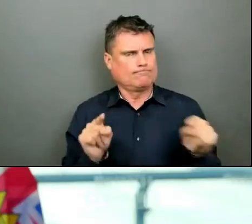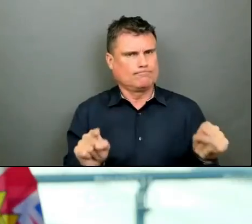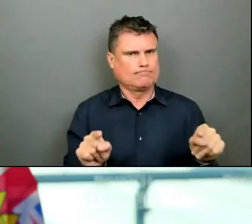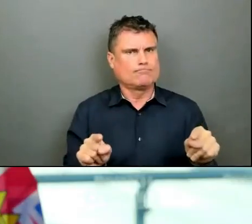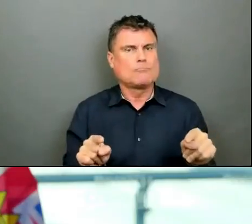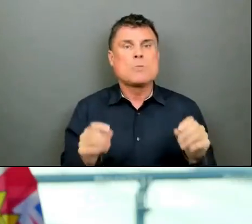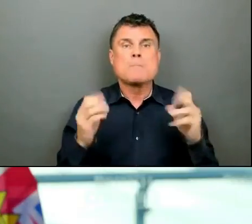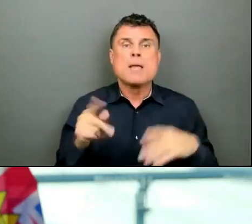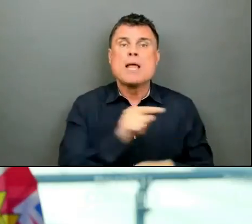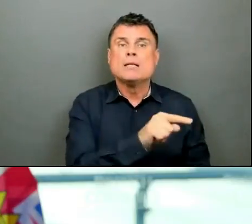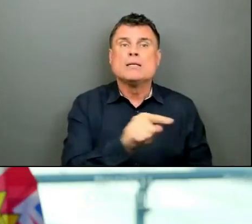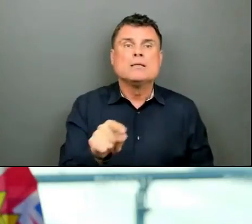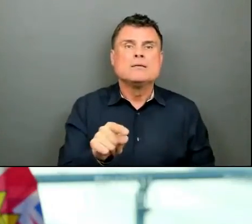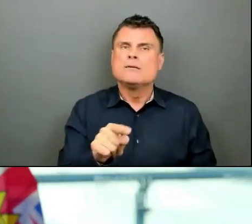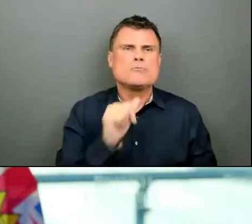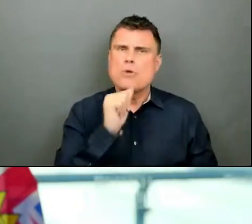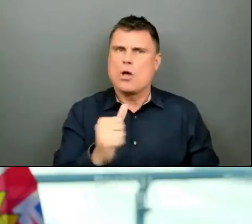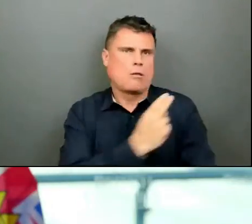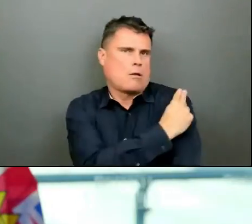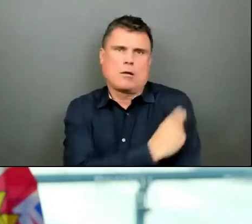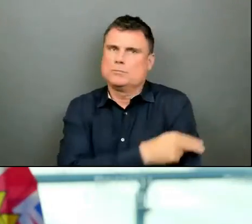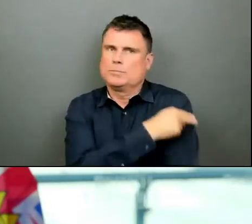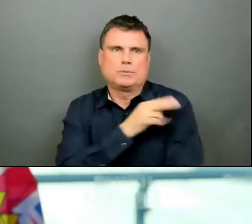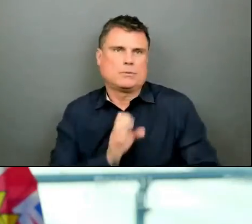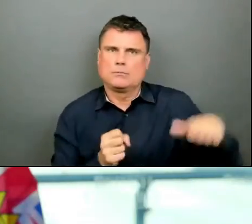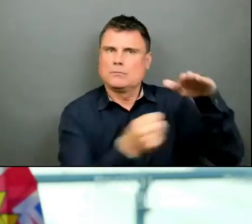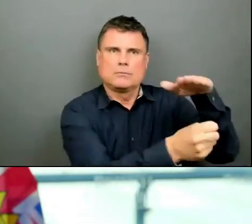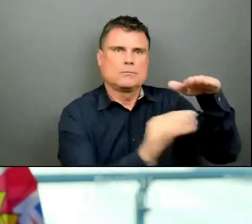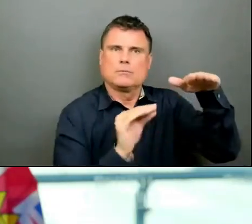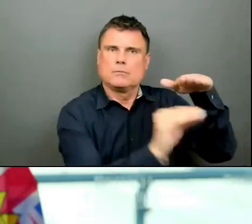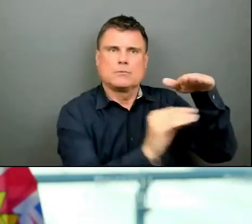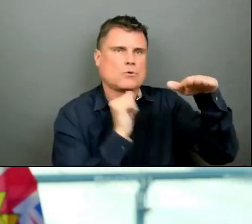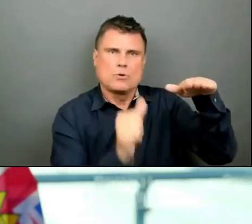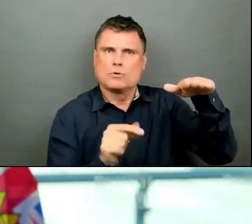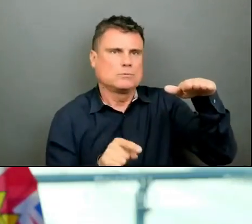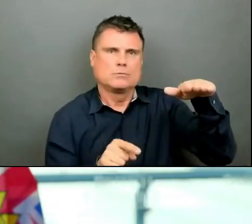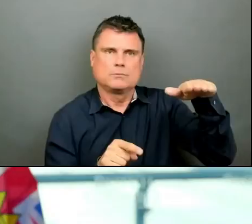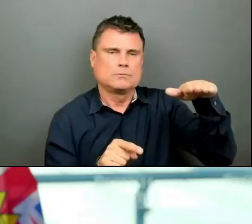ending up in hospital is still very low. Because of numbers going up, the